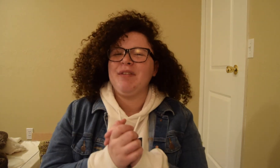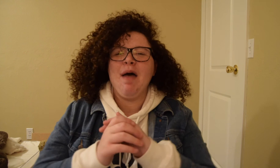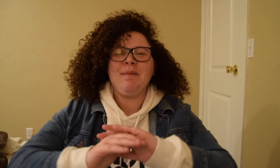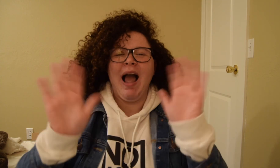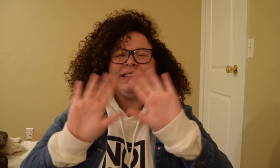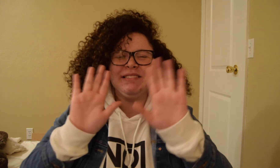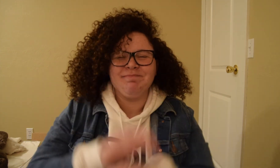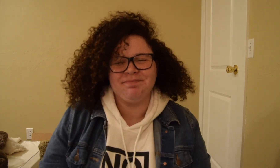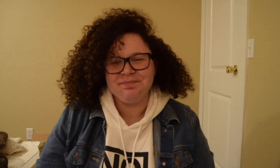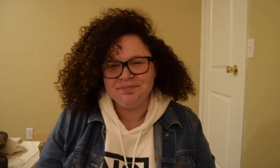Bye guys!